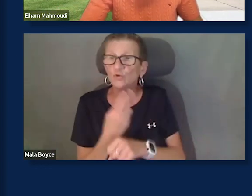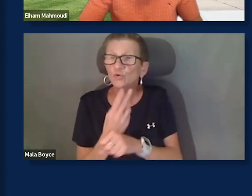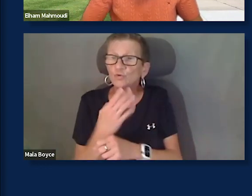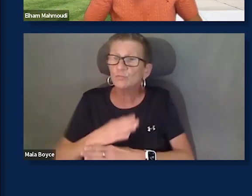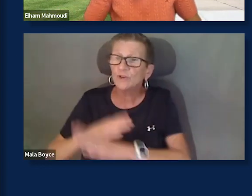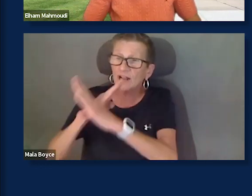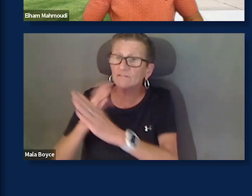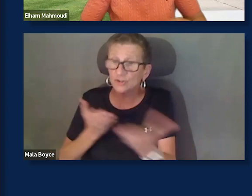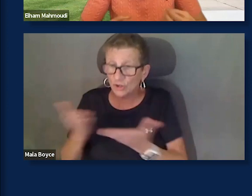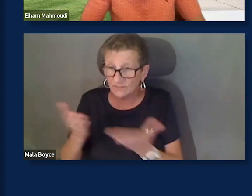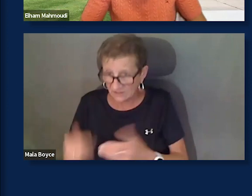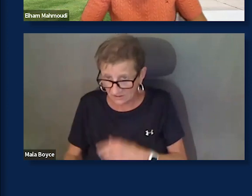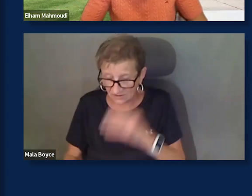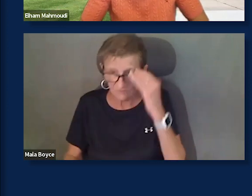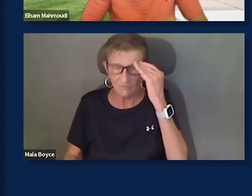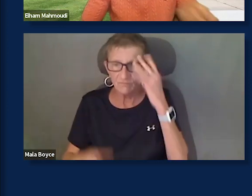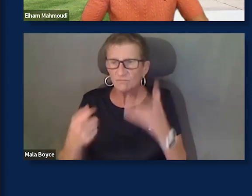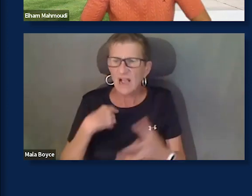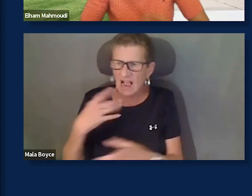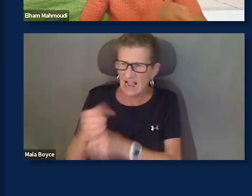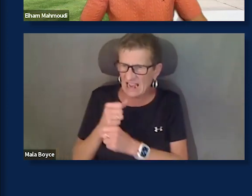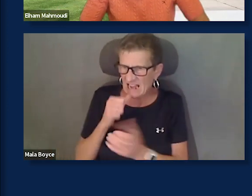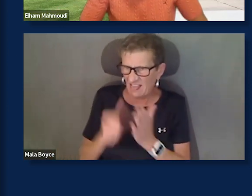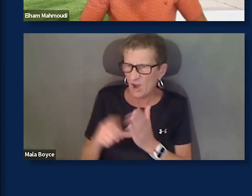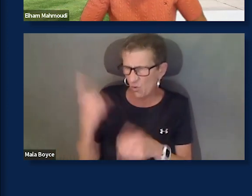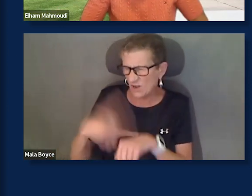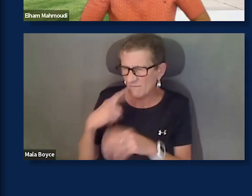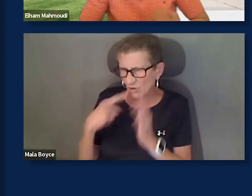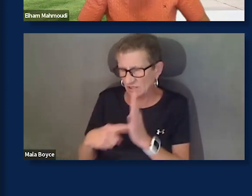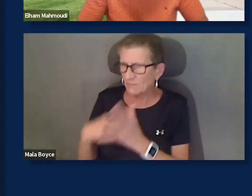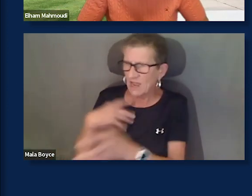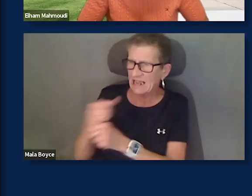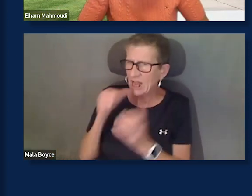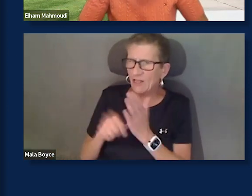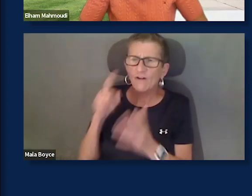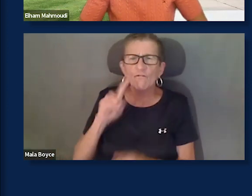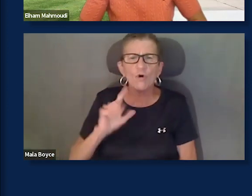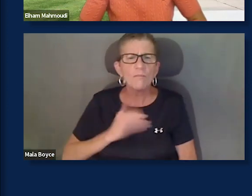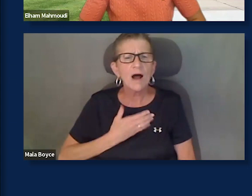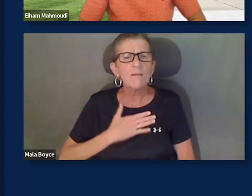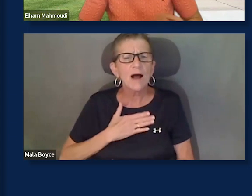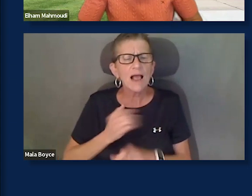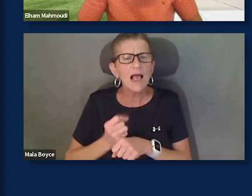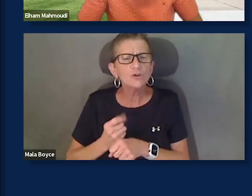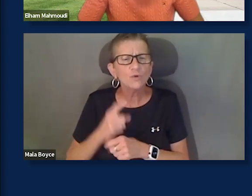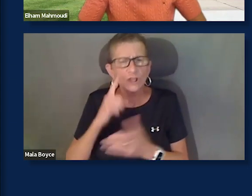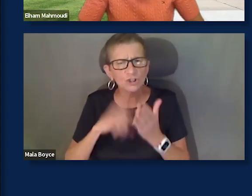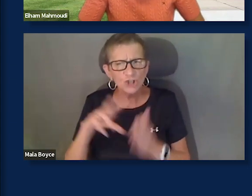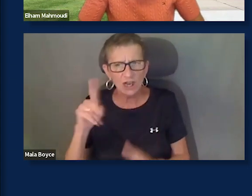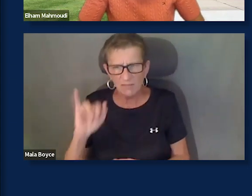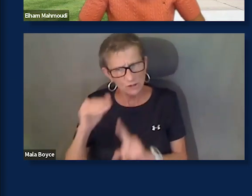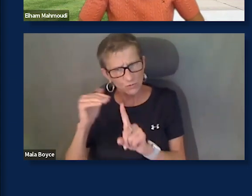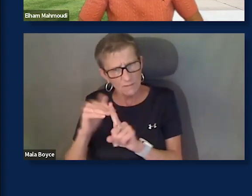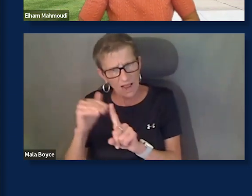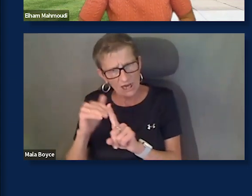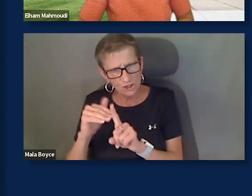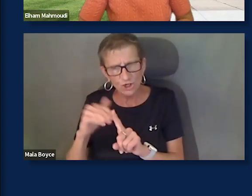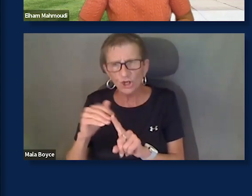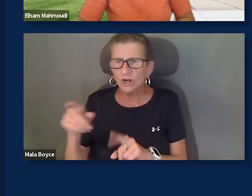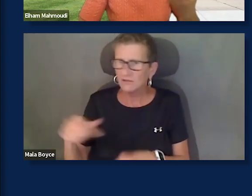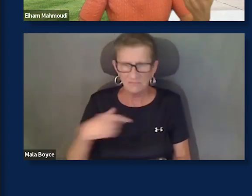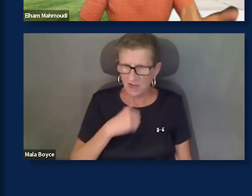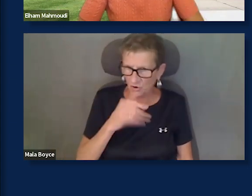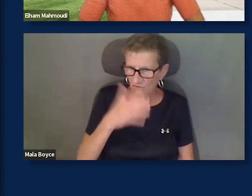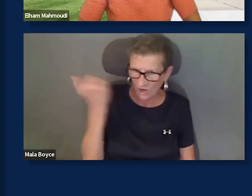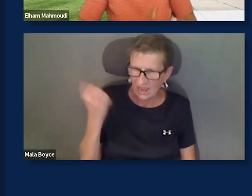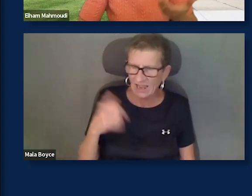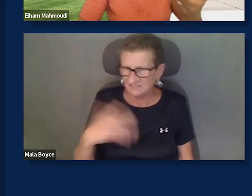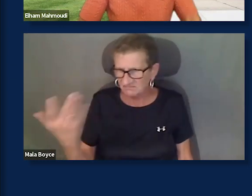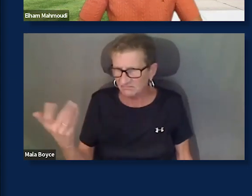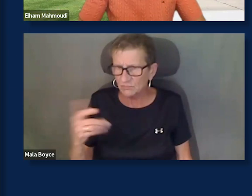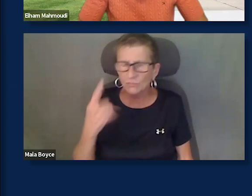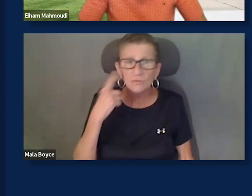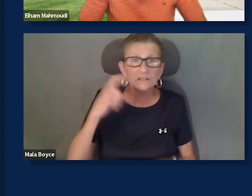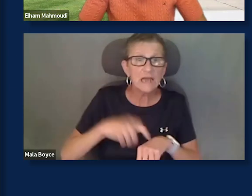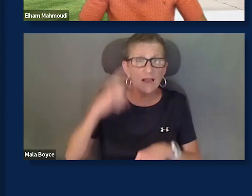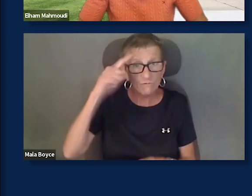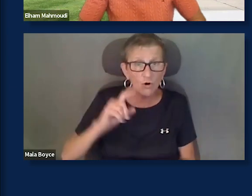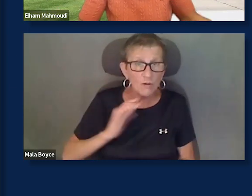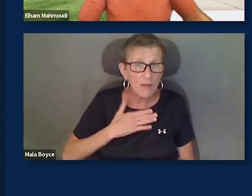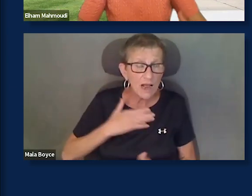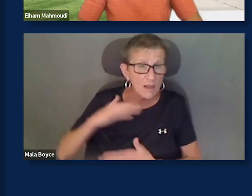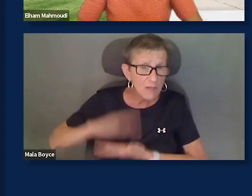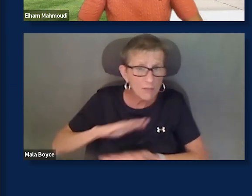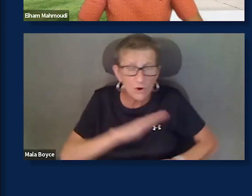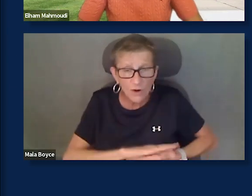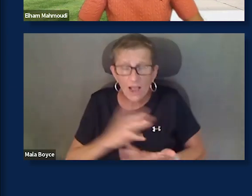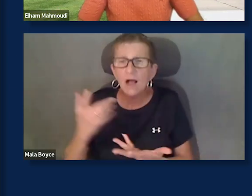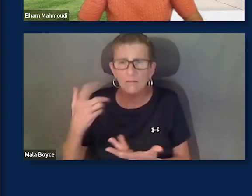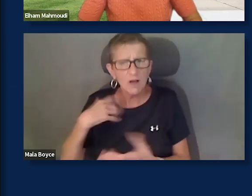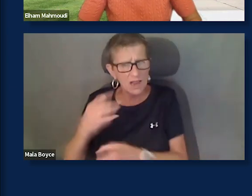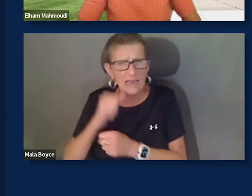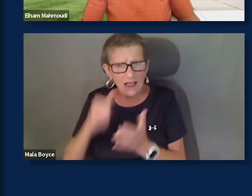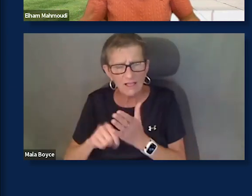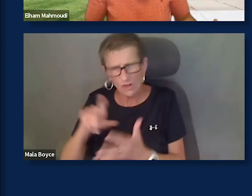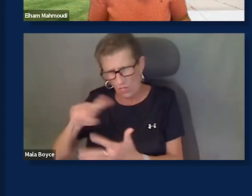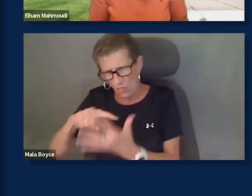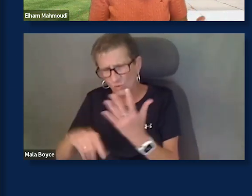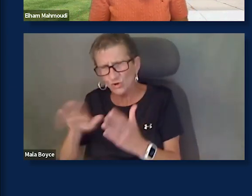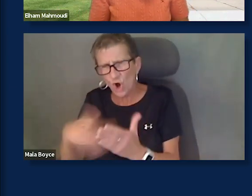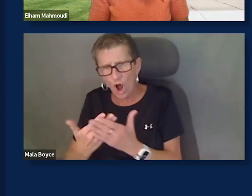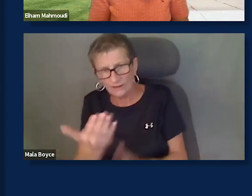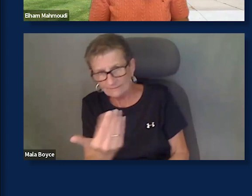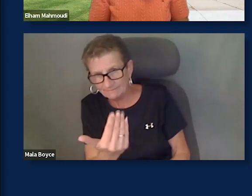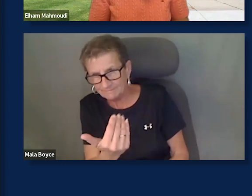I give you an example: I receive a letter when it's time for my annual checkup. That's a reminder. That's an incentive. I don't forget. When it's time for my mammogram, I receive a letter. These are all incentives.